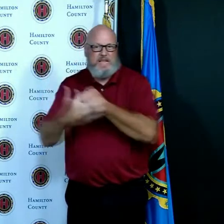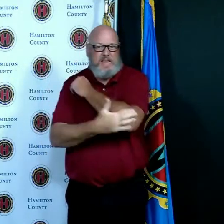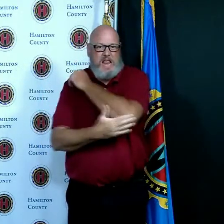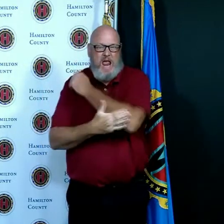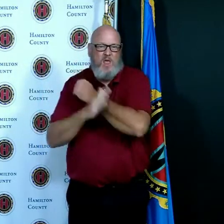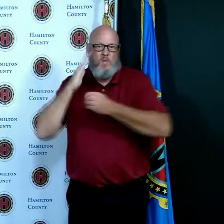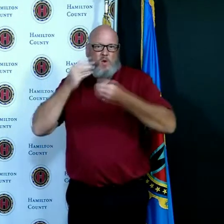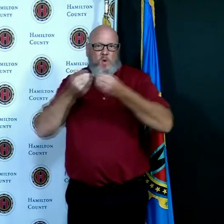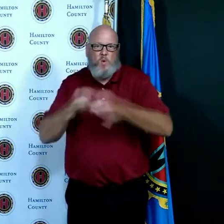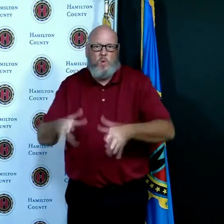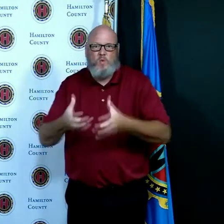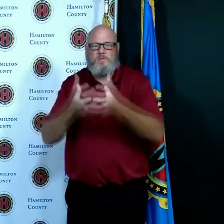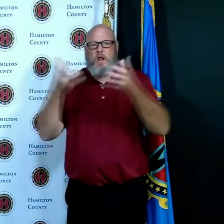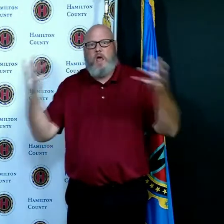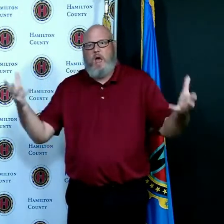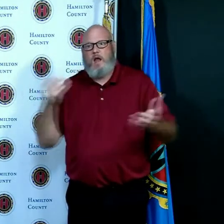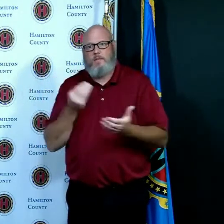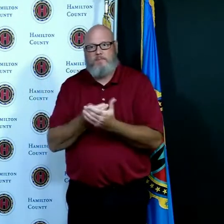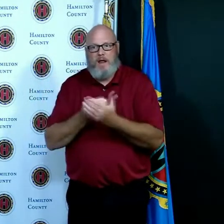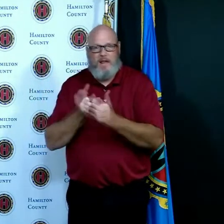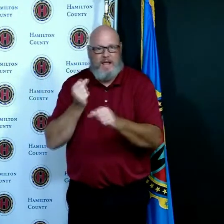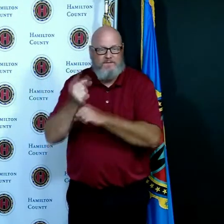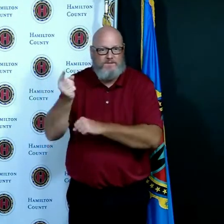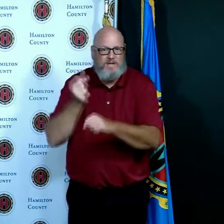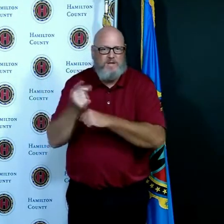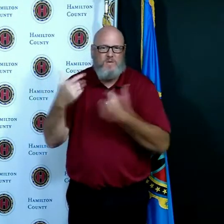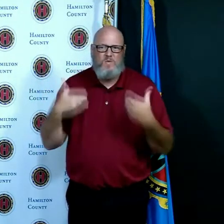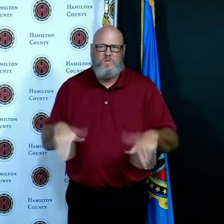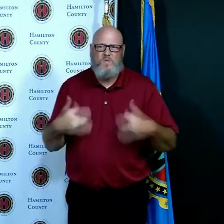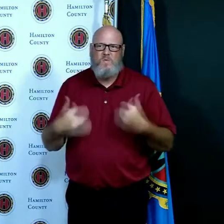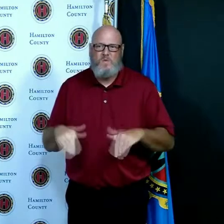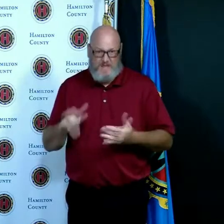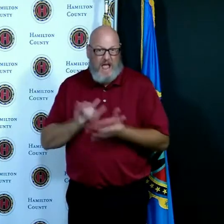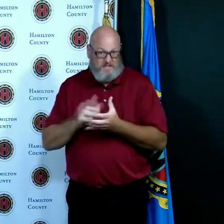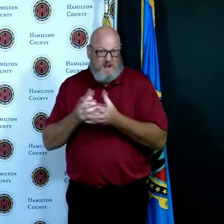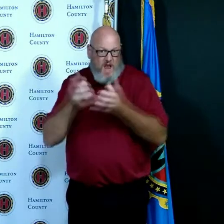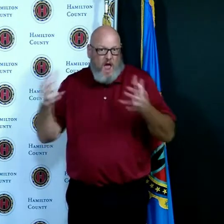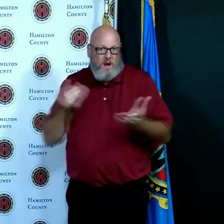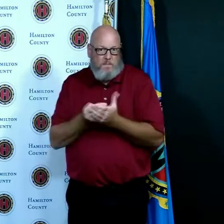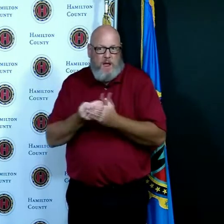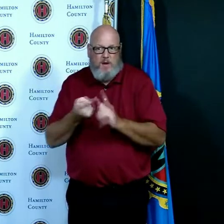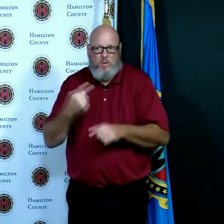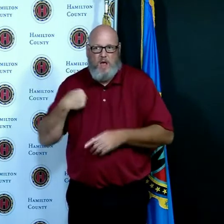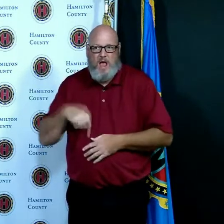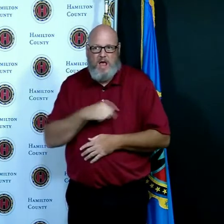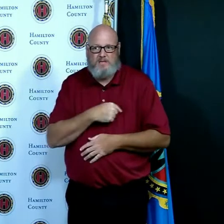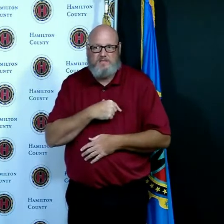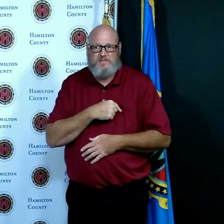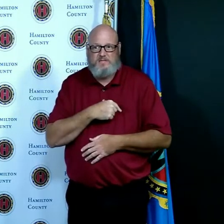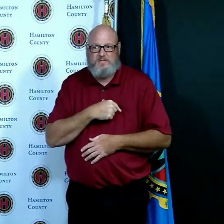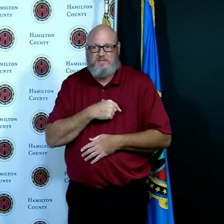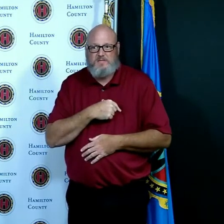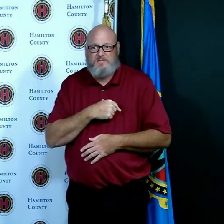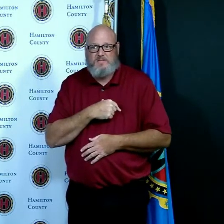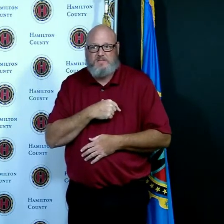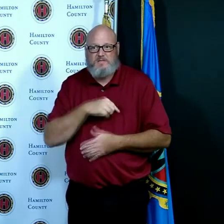that is a tremendous amount of money for us to leave on the table this money goes to roads and bridges and schools